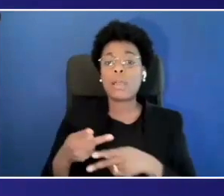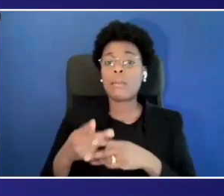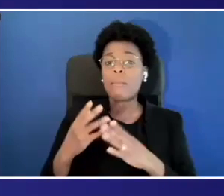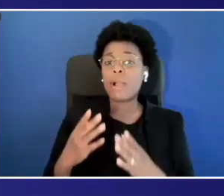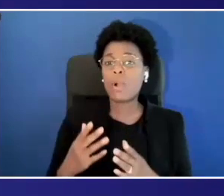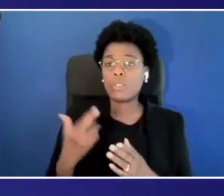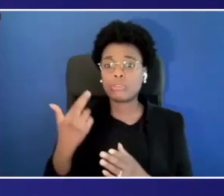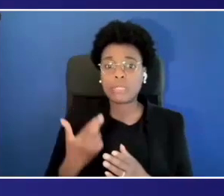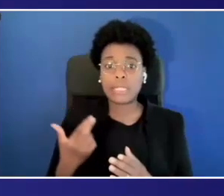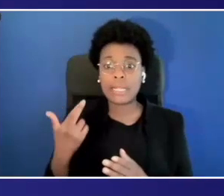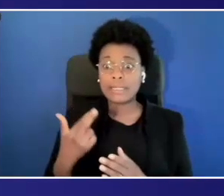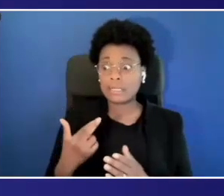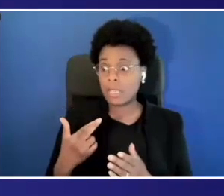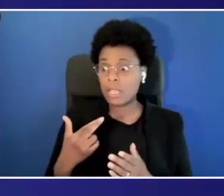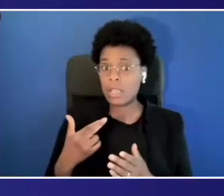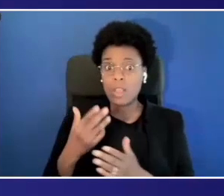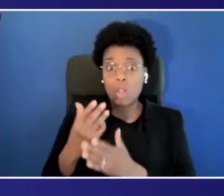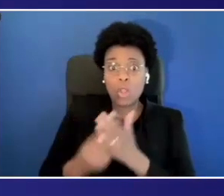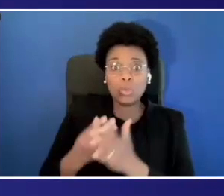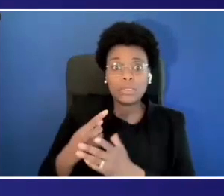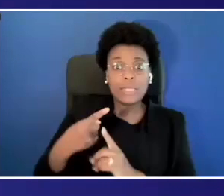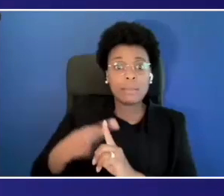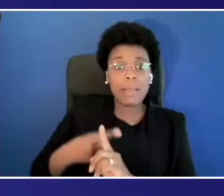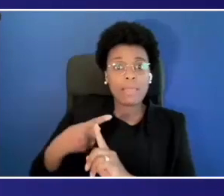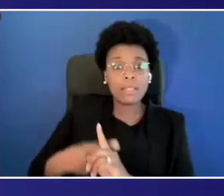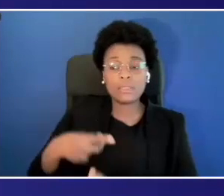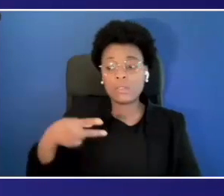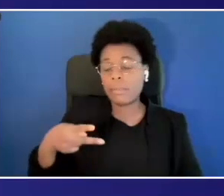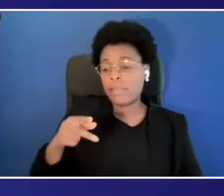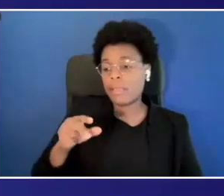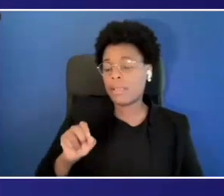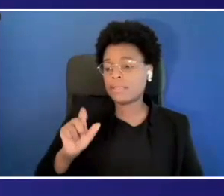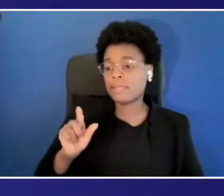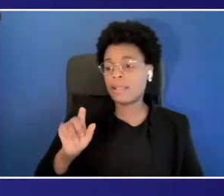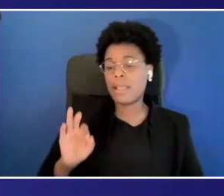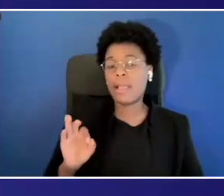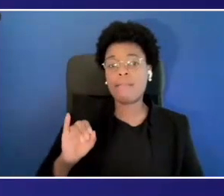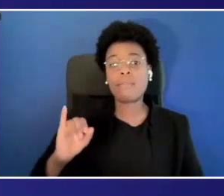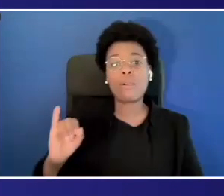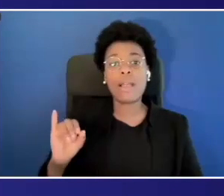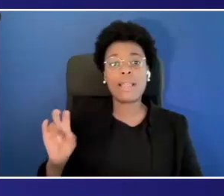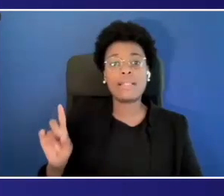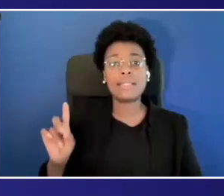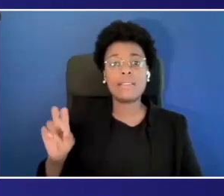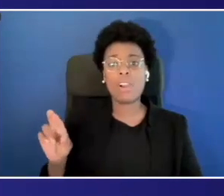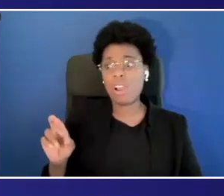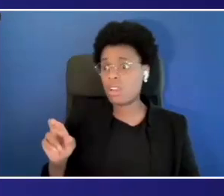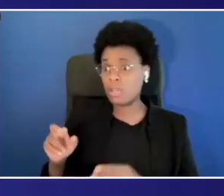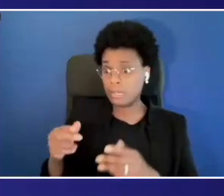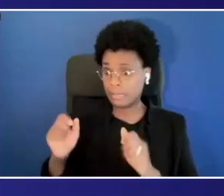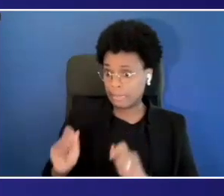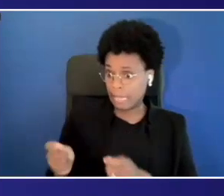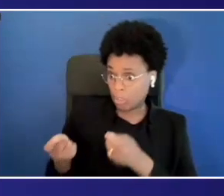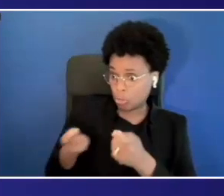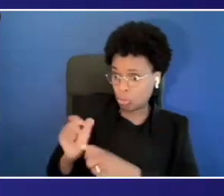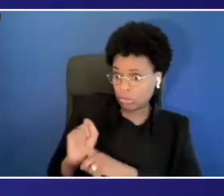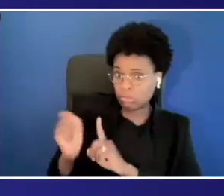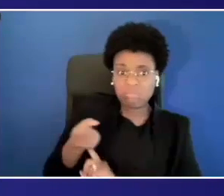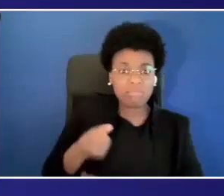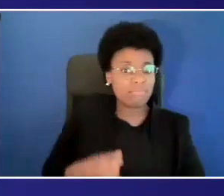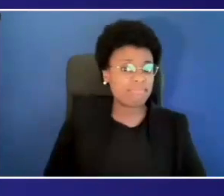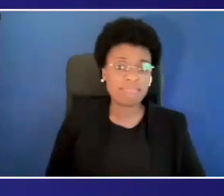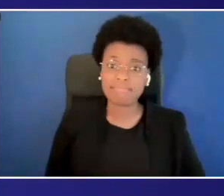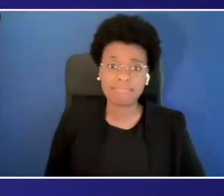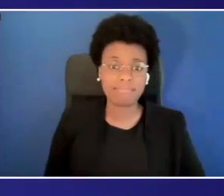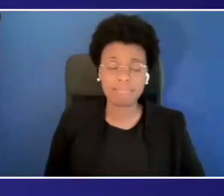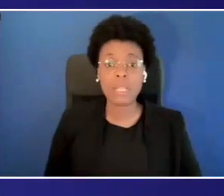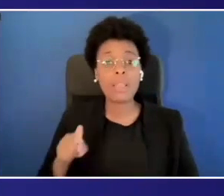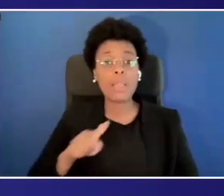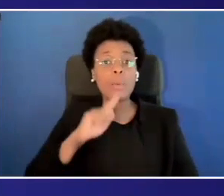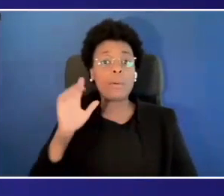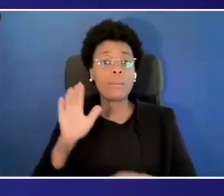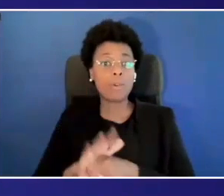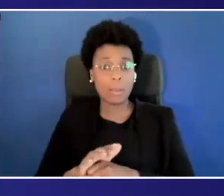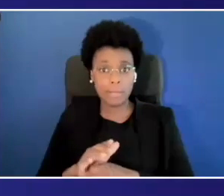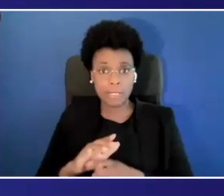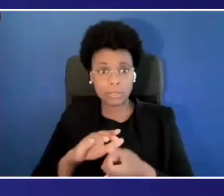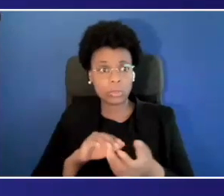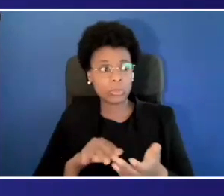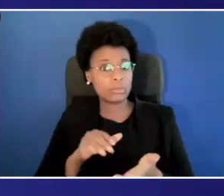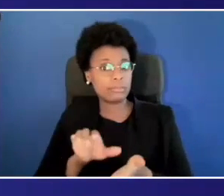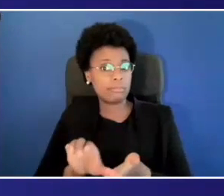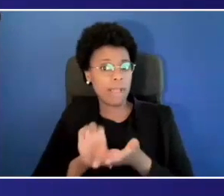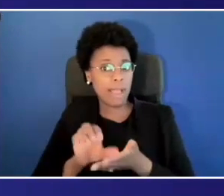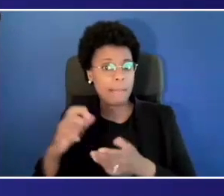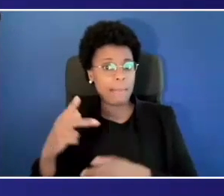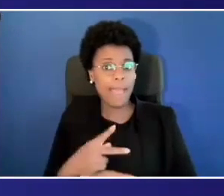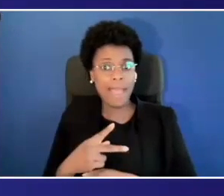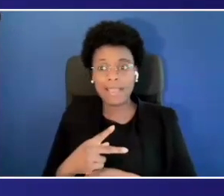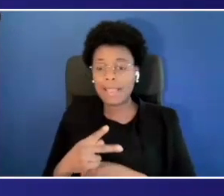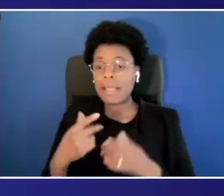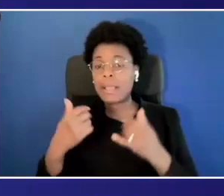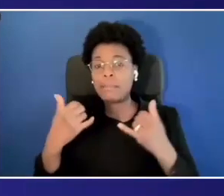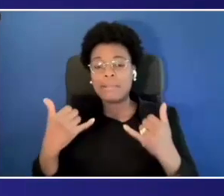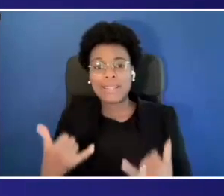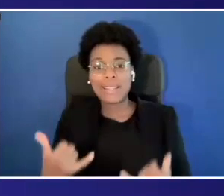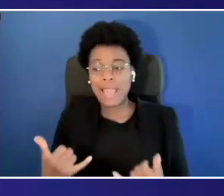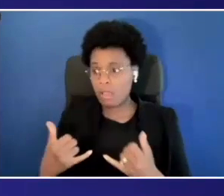While the promise of buyback has been made, these bars must go through an arduous process to request the spy back and wait months to see a possible result.